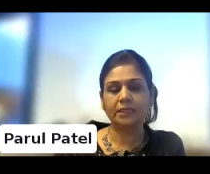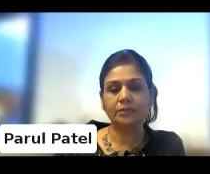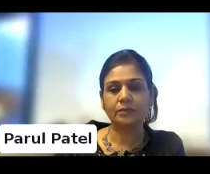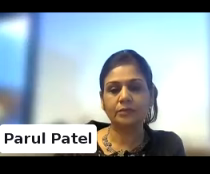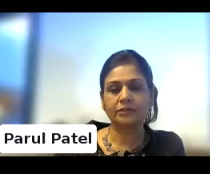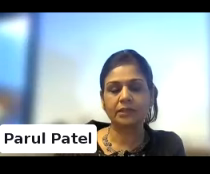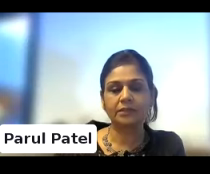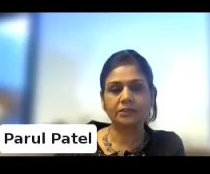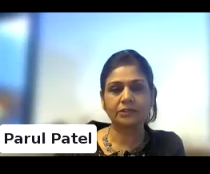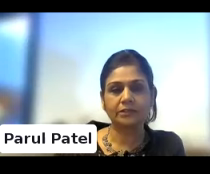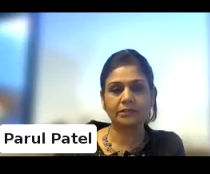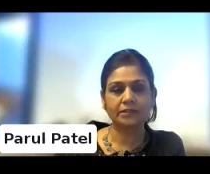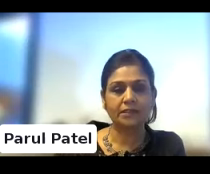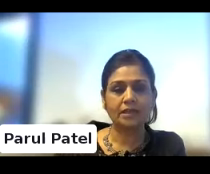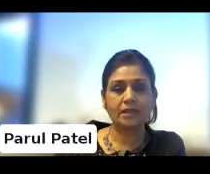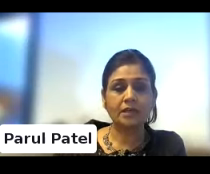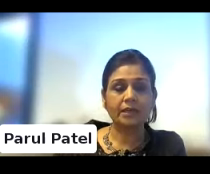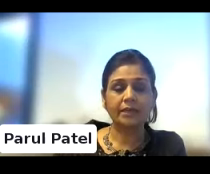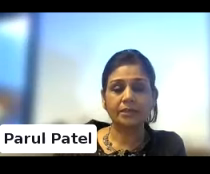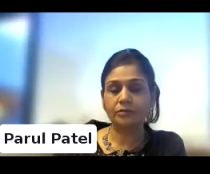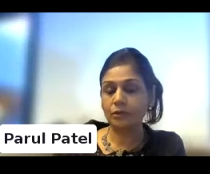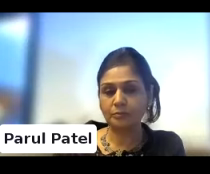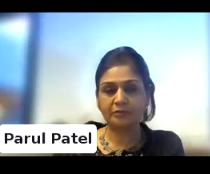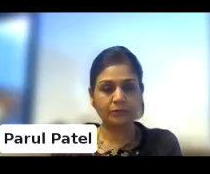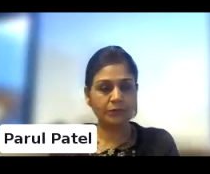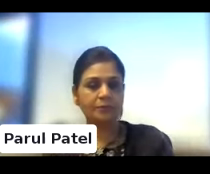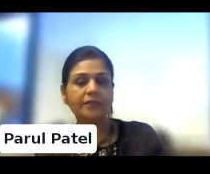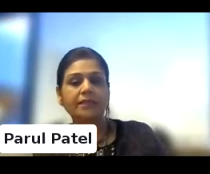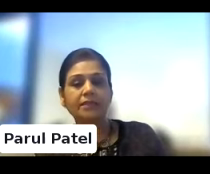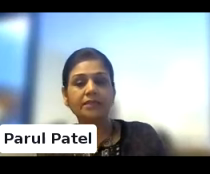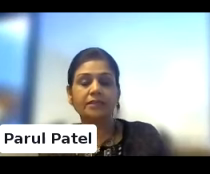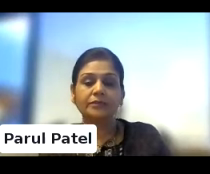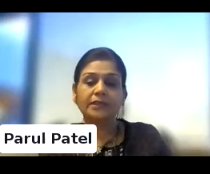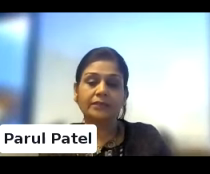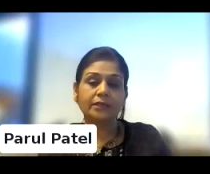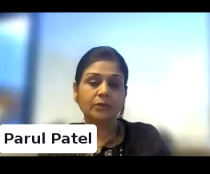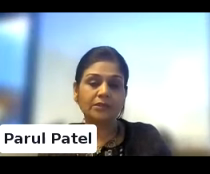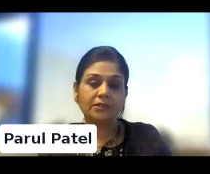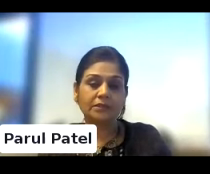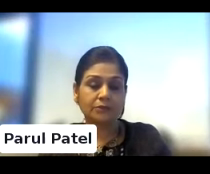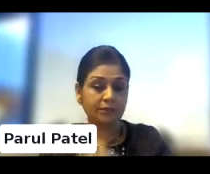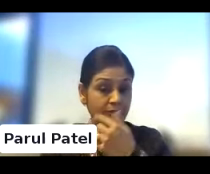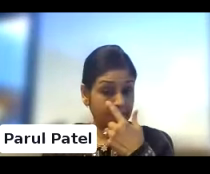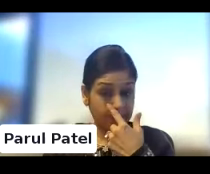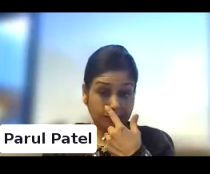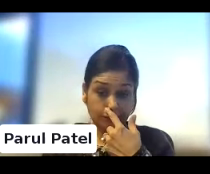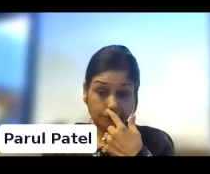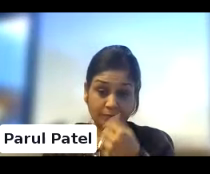again or if you'd like to share this. A note before we begin, if you have any questions during the presentation,